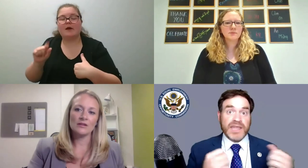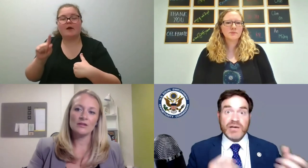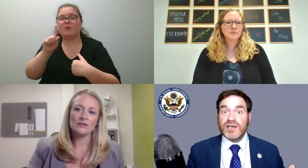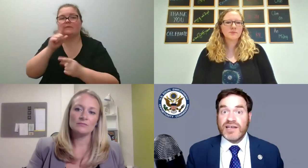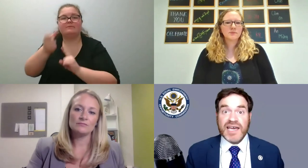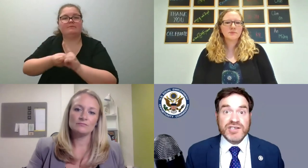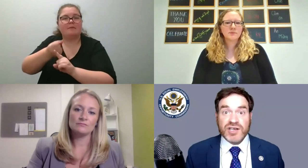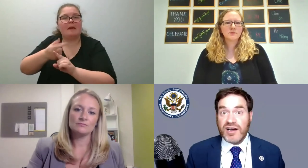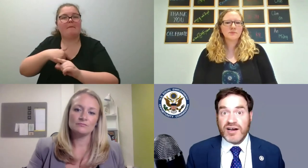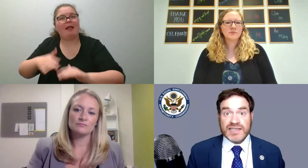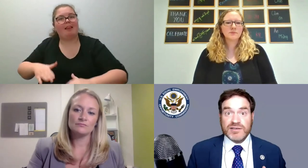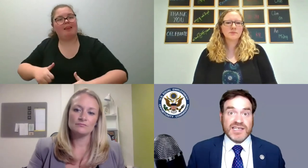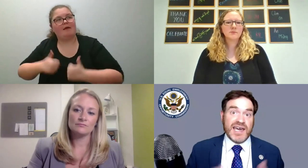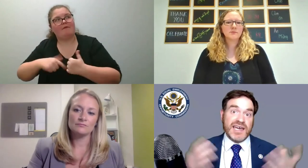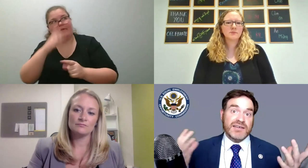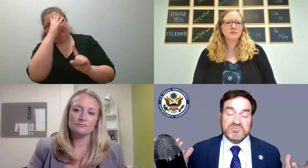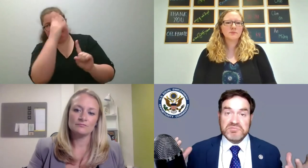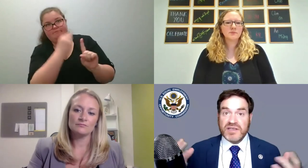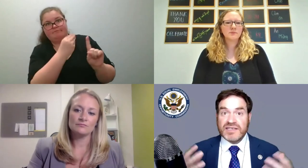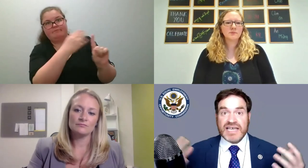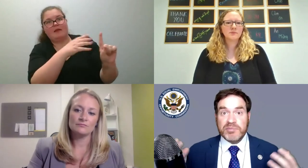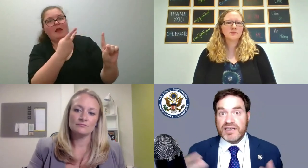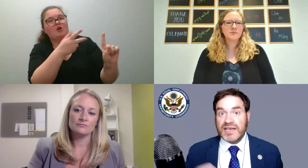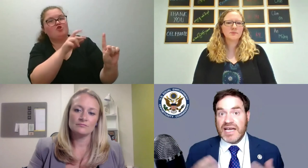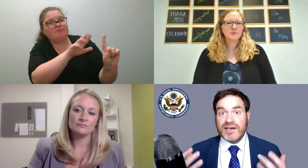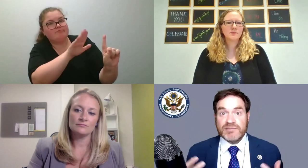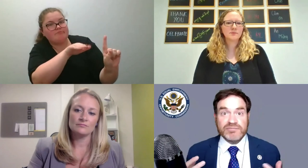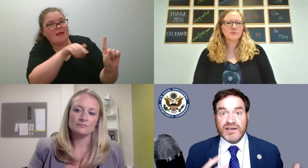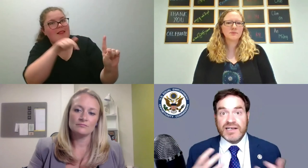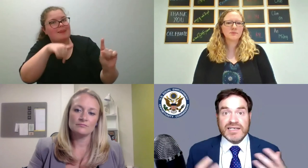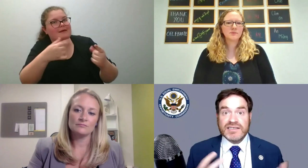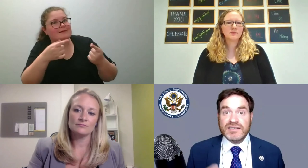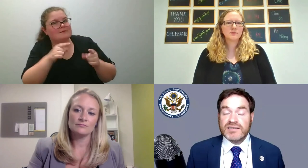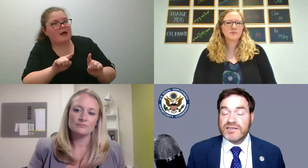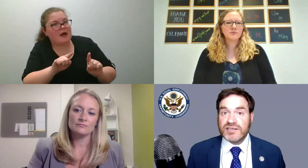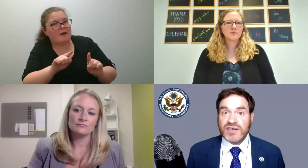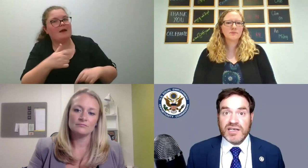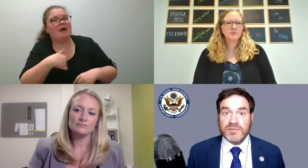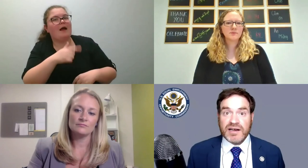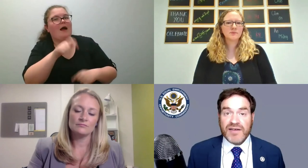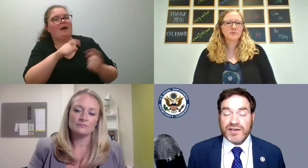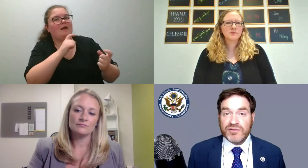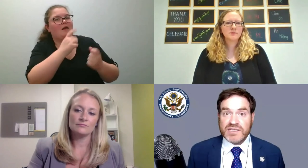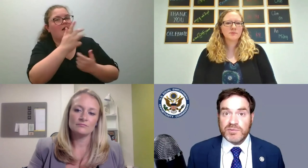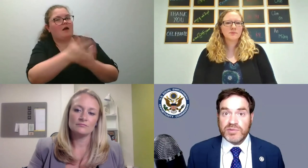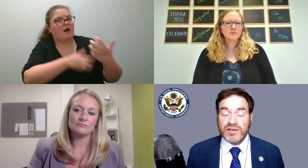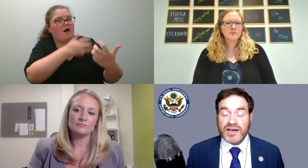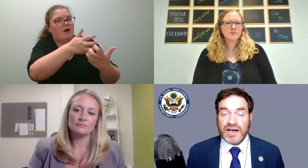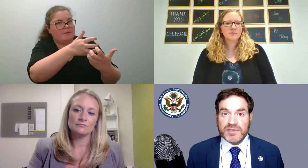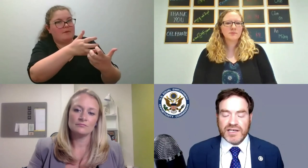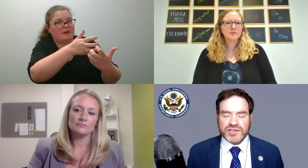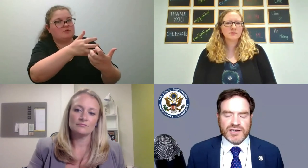they would go to HR and they would say, "Hey, this happened, and now I need to start talking about having a reasonable accommodation."